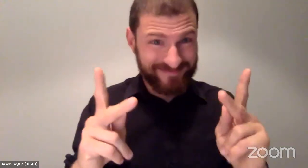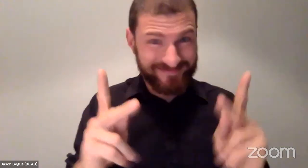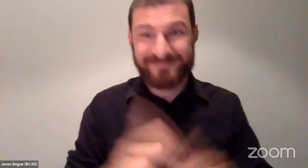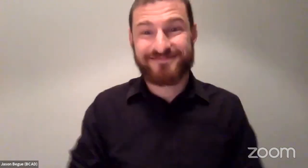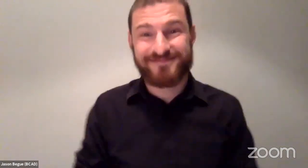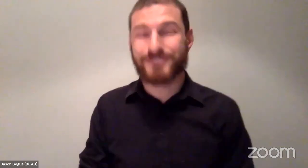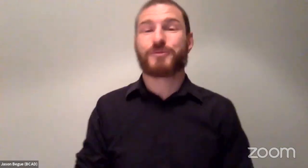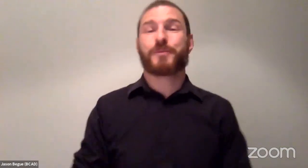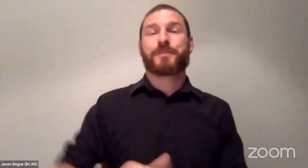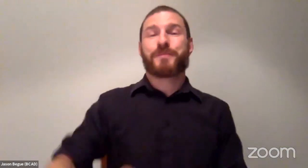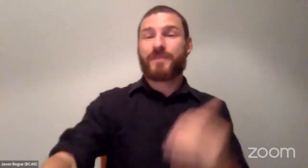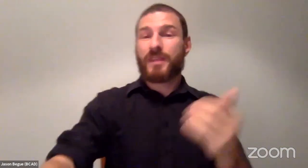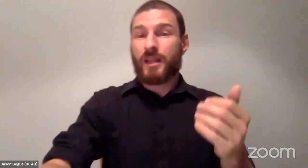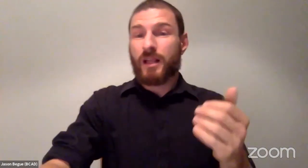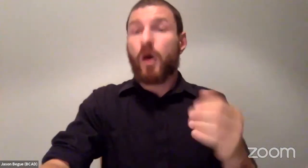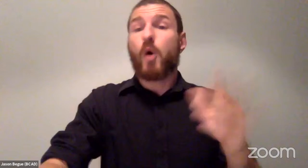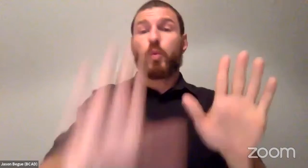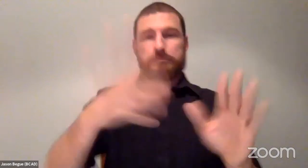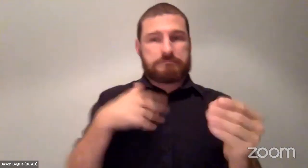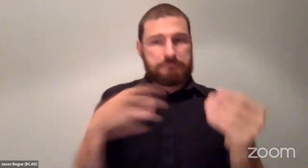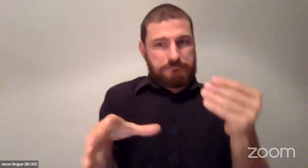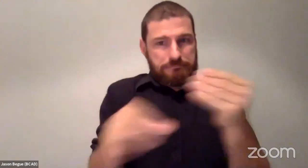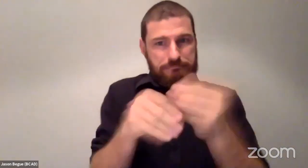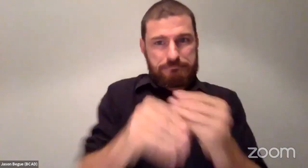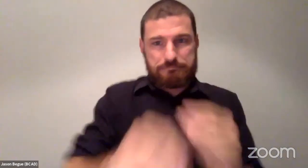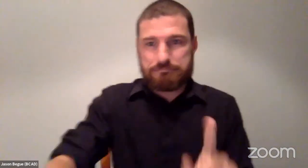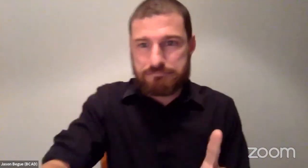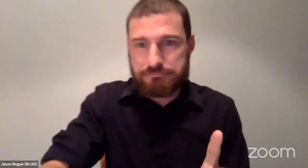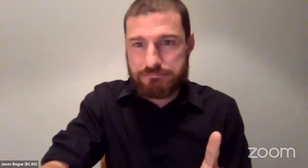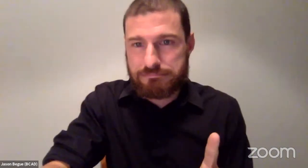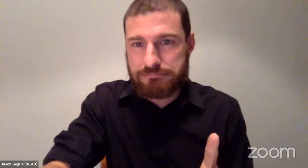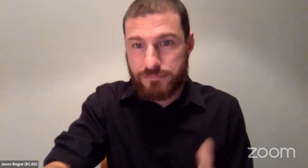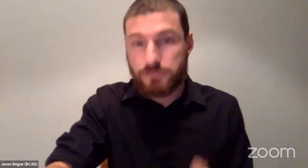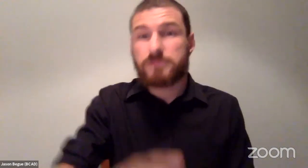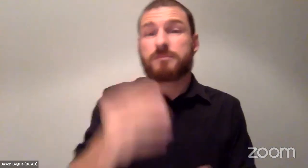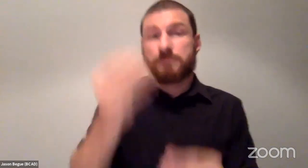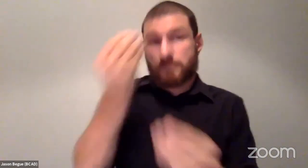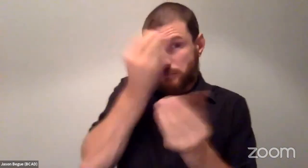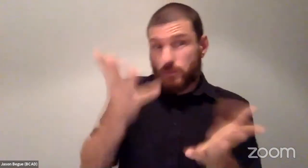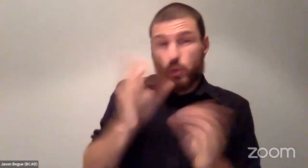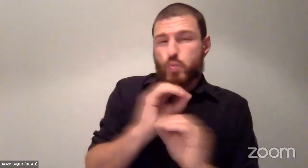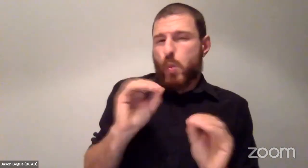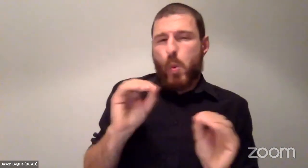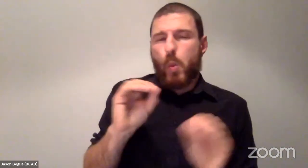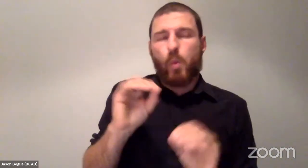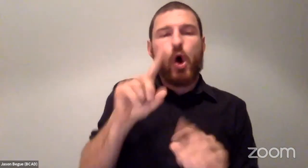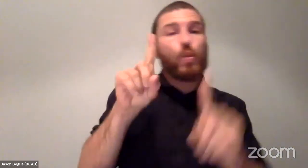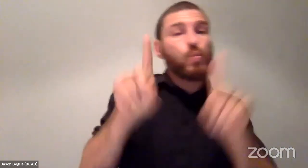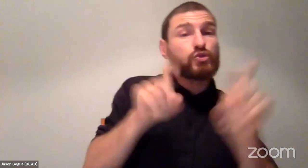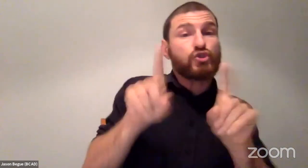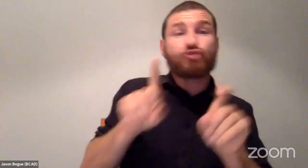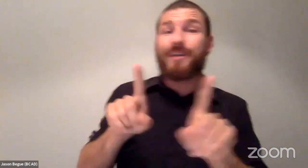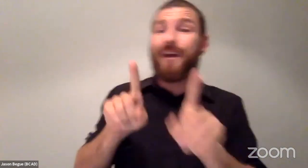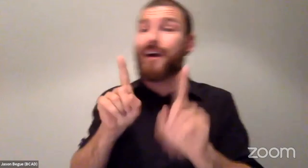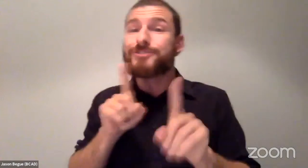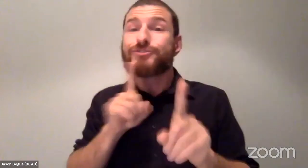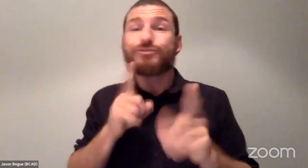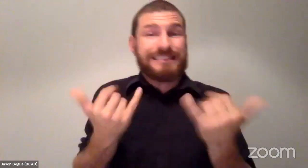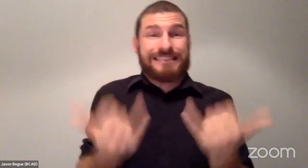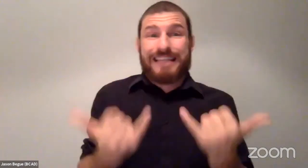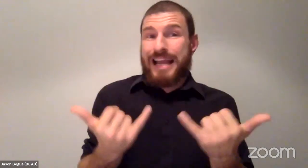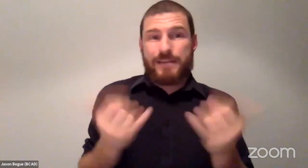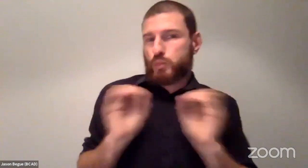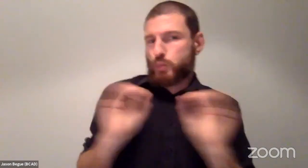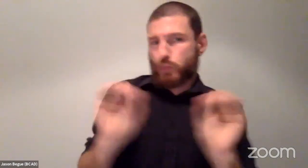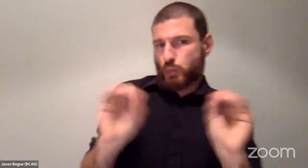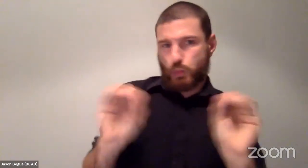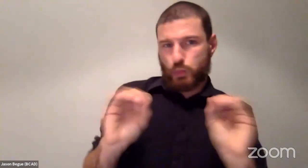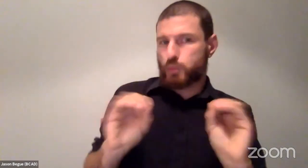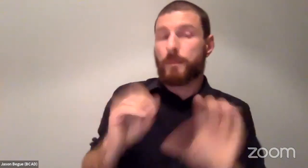are we ready?. Oh, just to add, I also want to let everybody know, there will be no Q&A